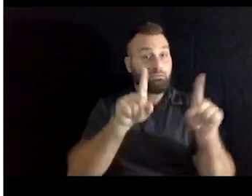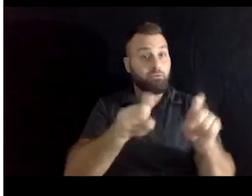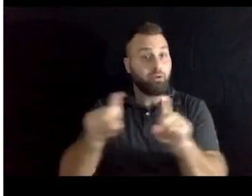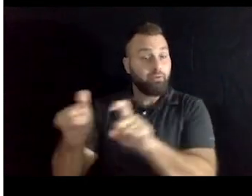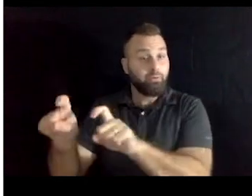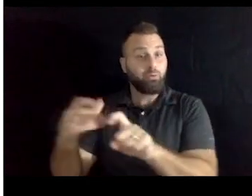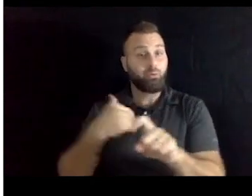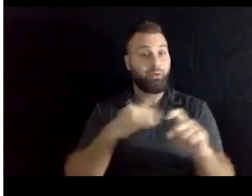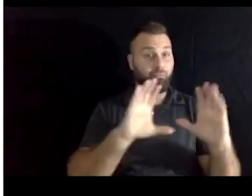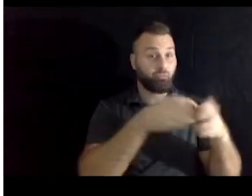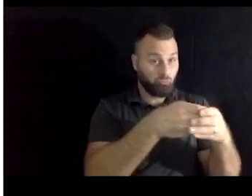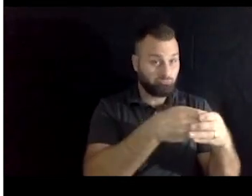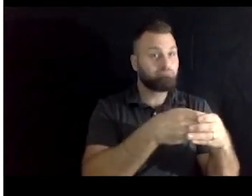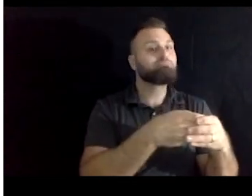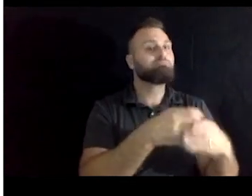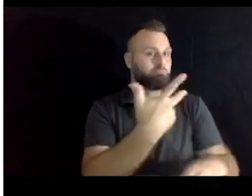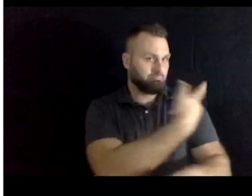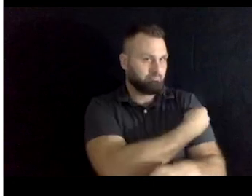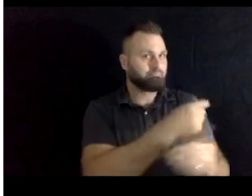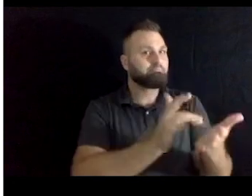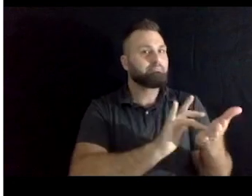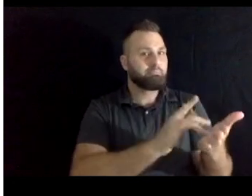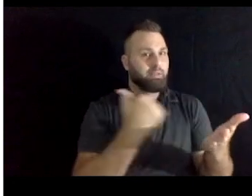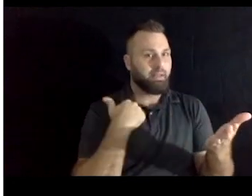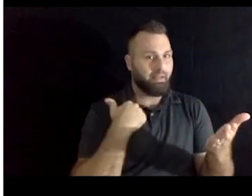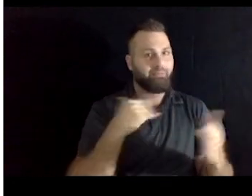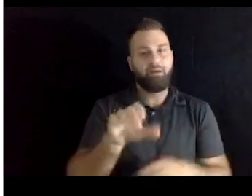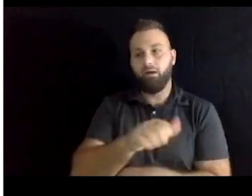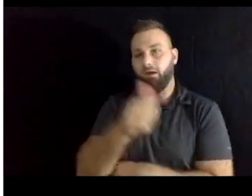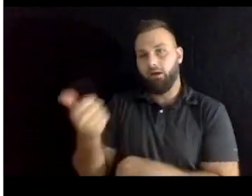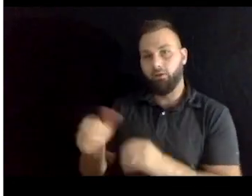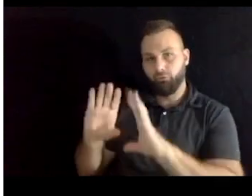the control group you randomly assign people to those groups.